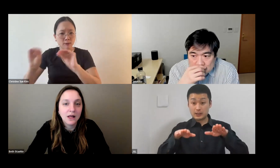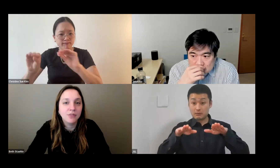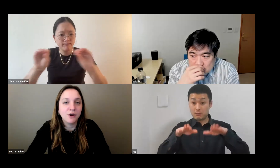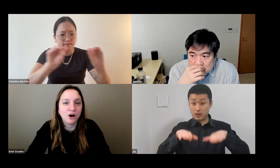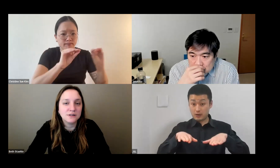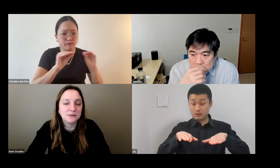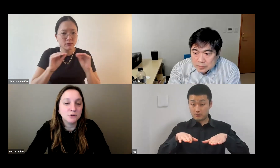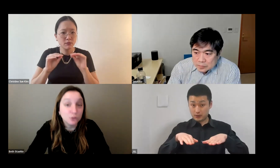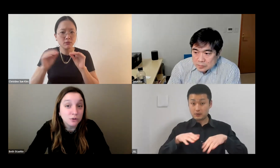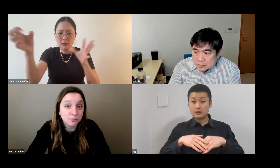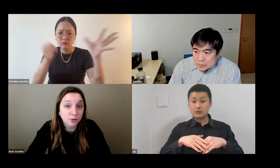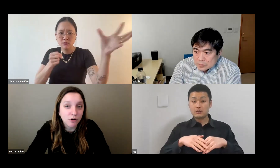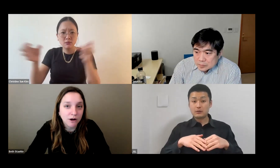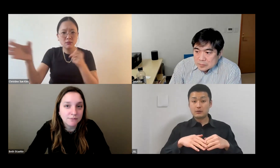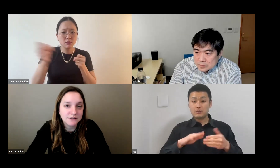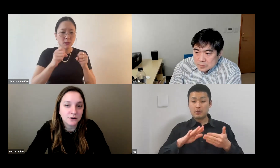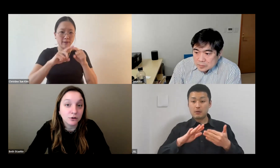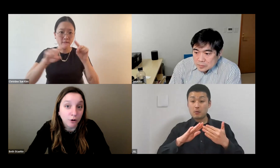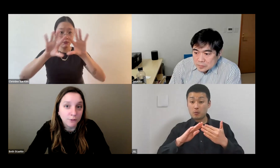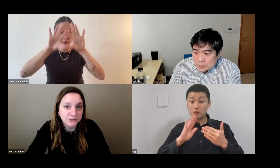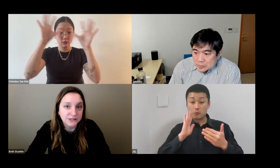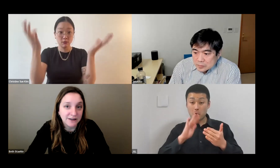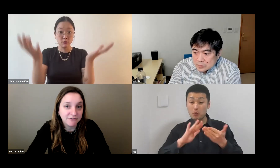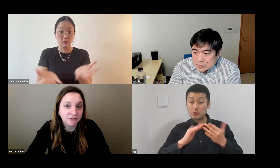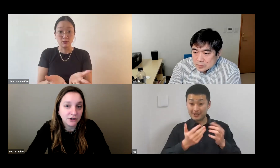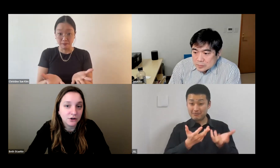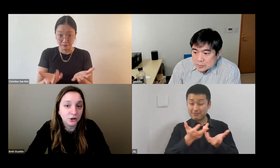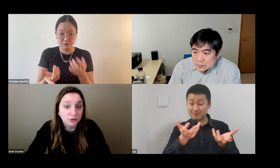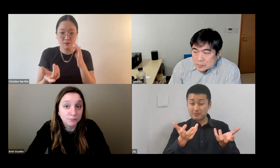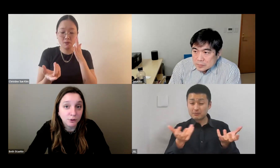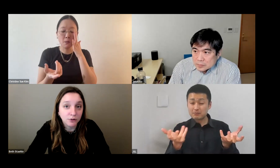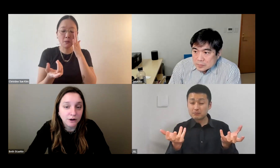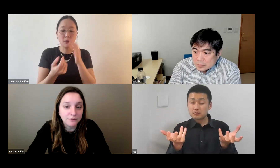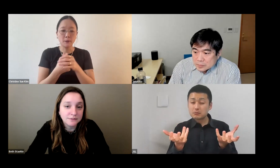There are some youth programs that are global deaf youth programs